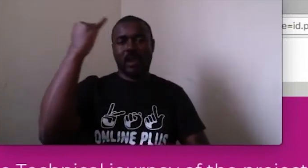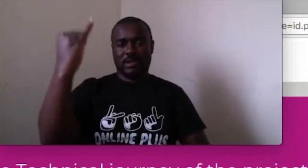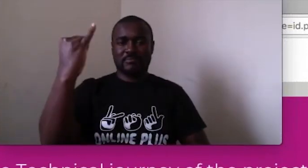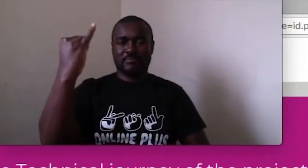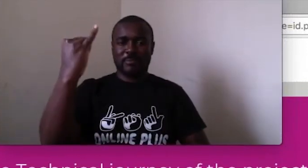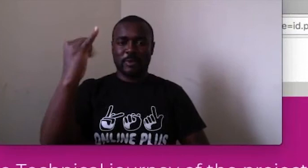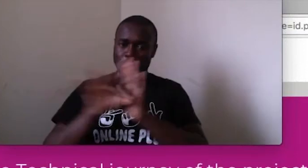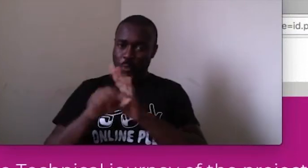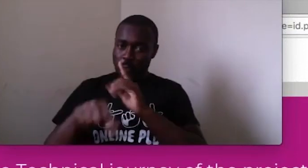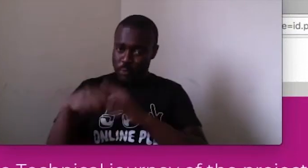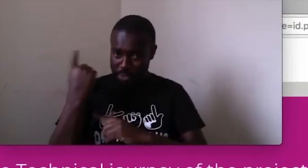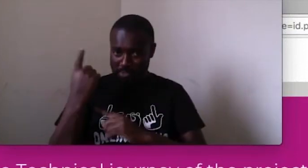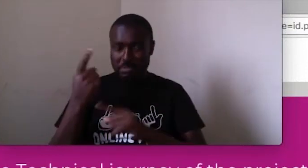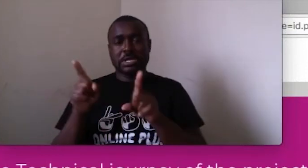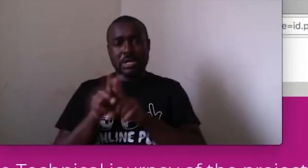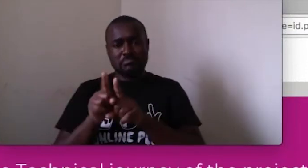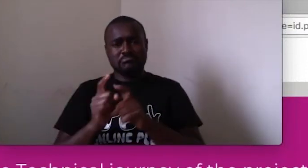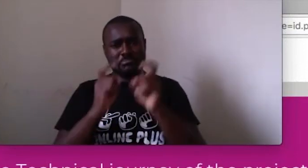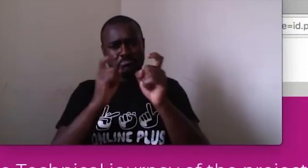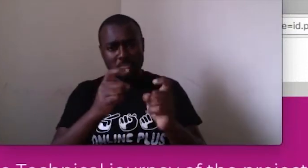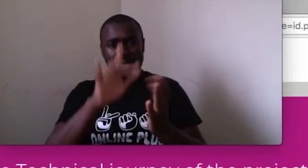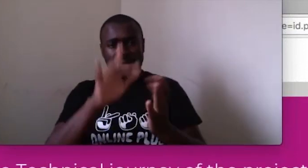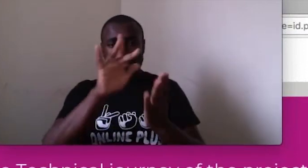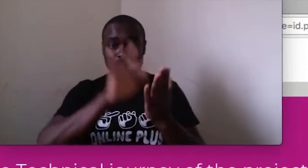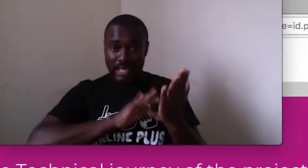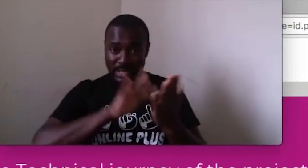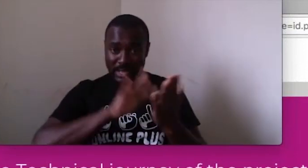They chose it as the best original idea